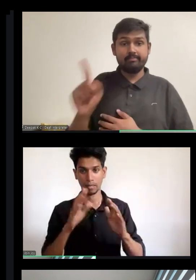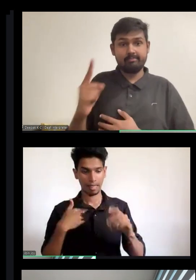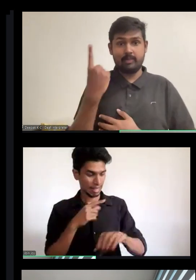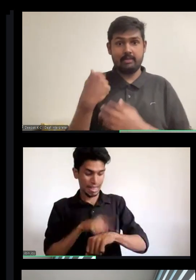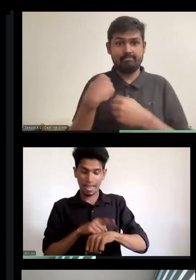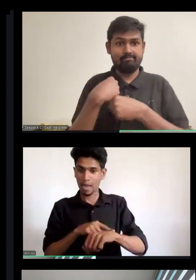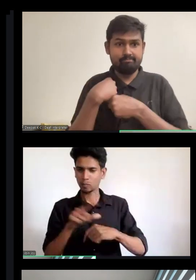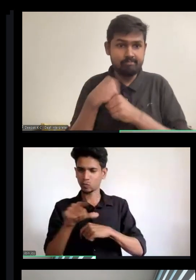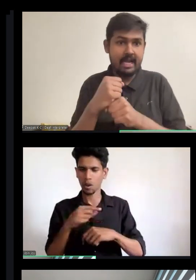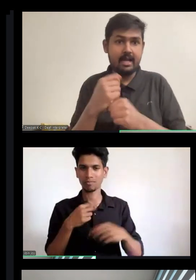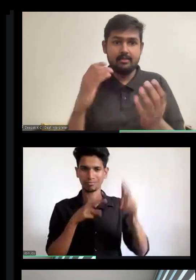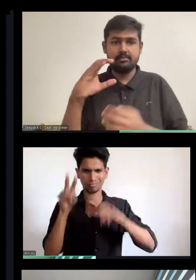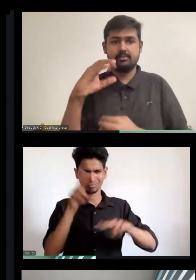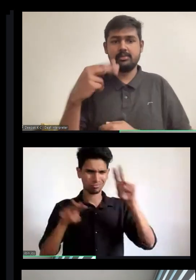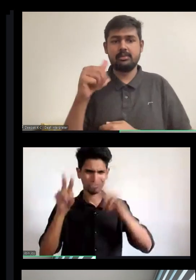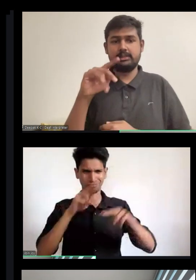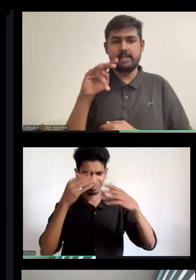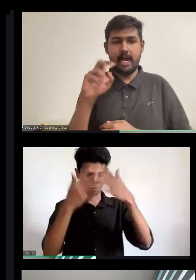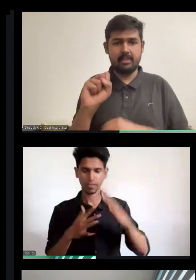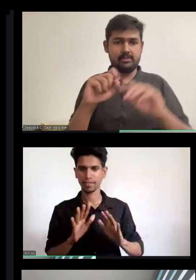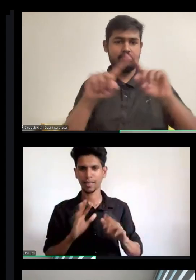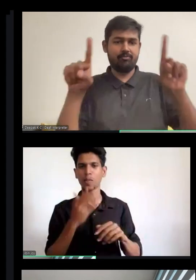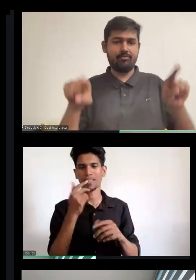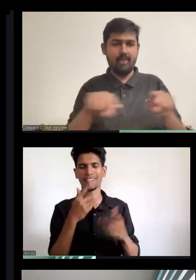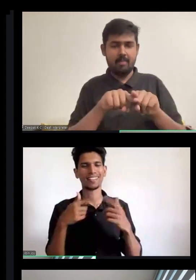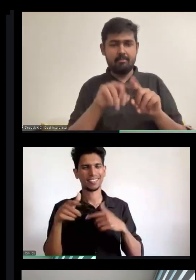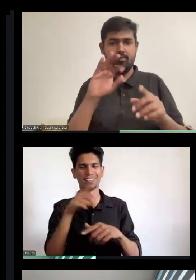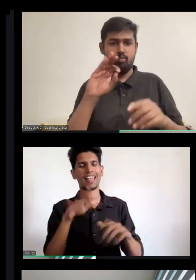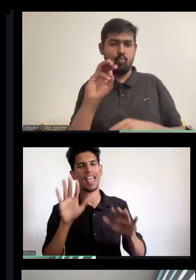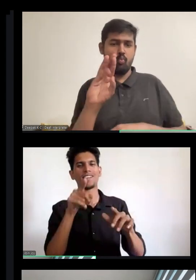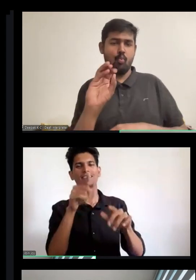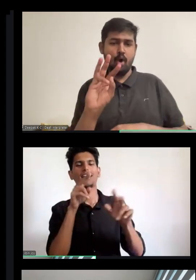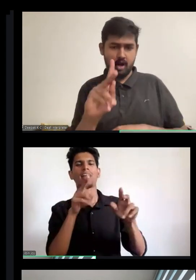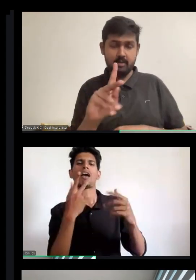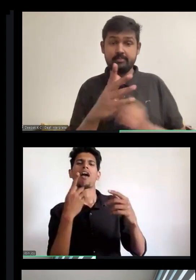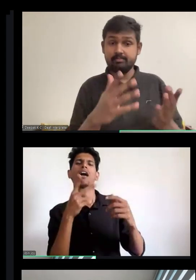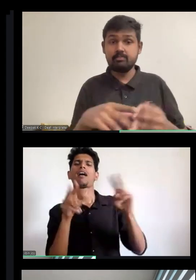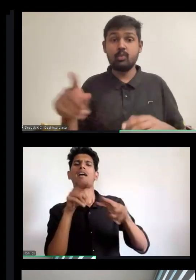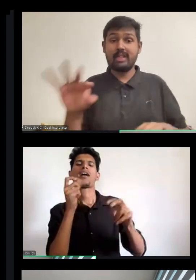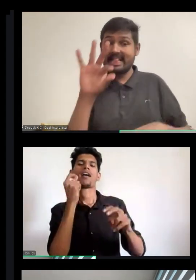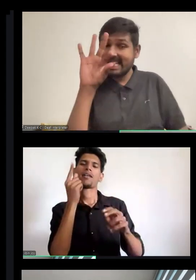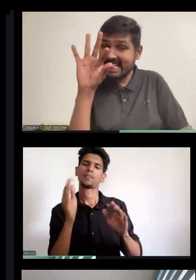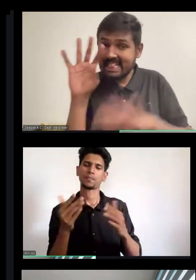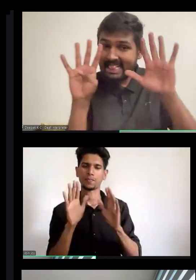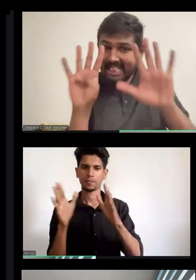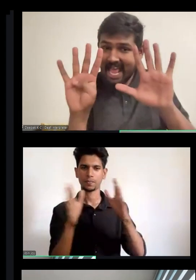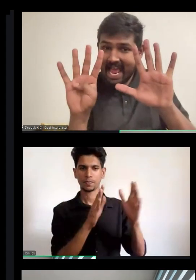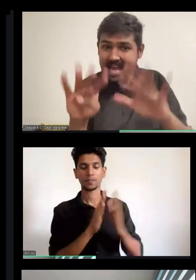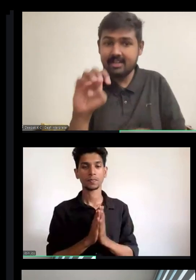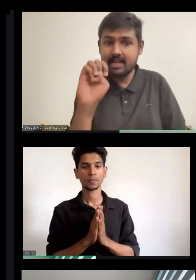Because all of you will have the deck with you. Now Dr. Sarah's accessibility KPIs are specific to higher education.